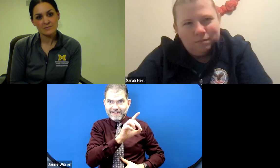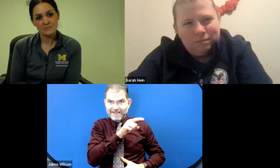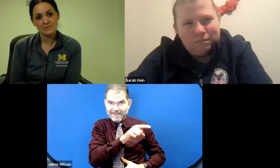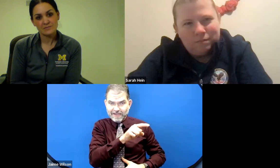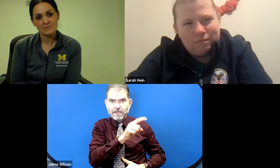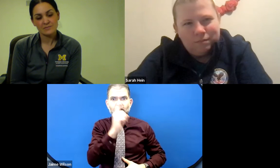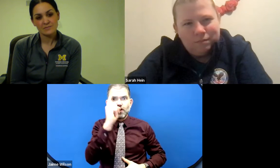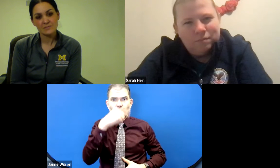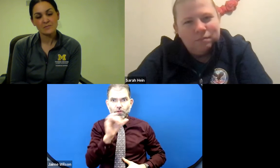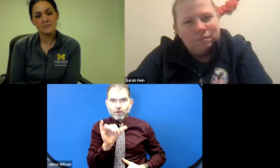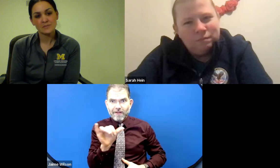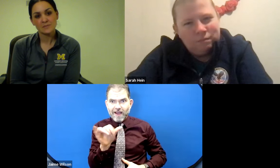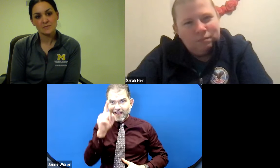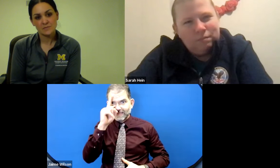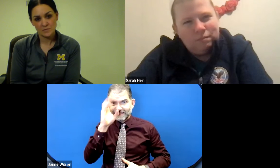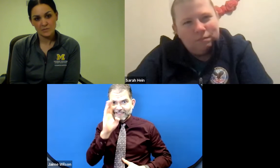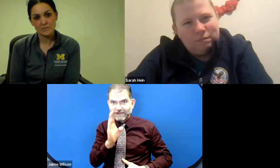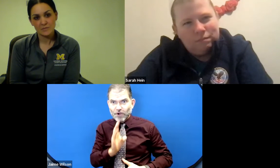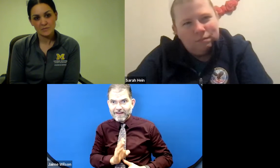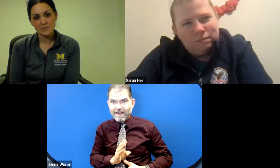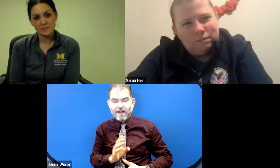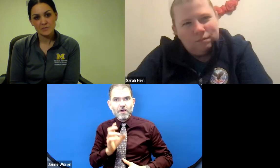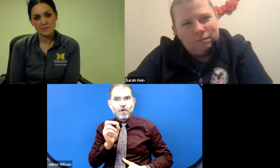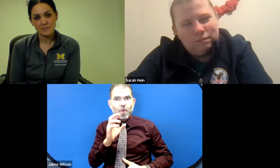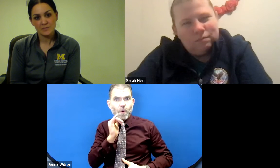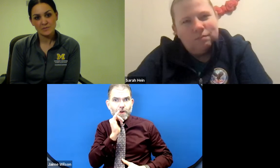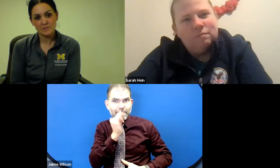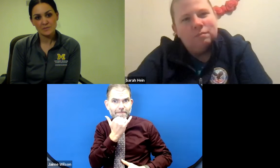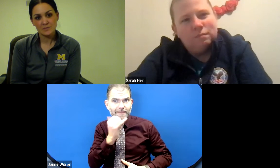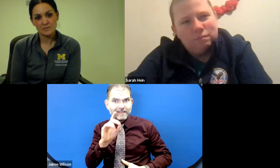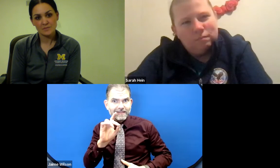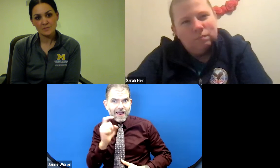ASL Interpreter: Are they wondering if Lbd. ASL Interpreter: Looks like schizophrenia.